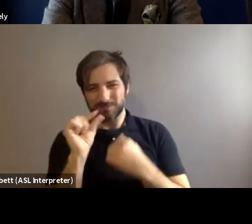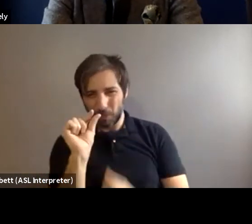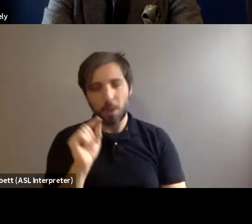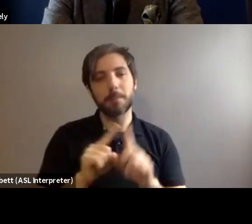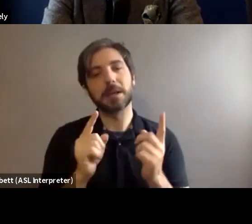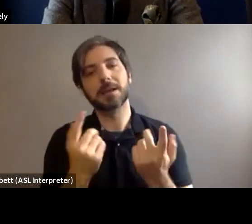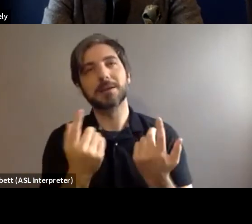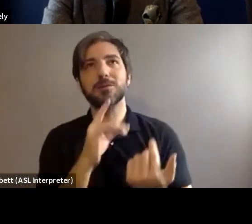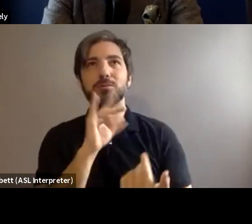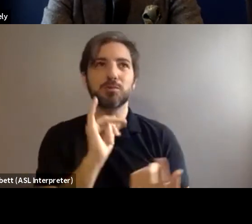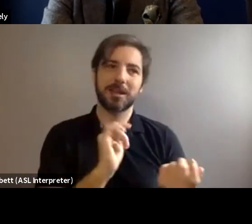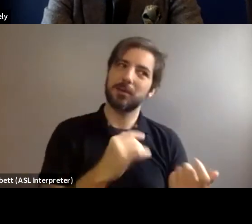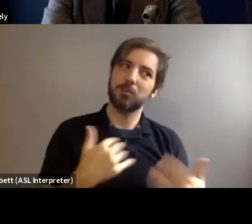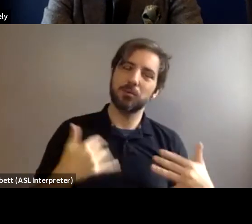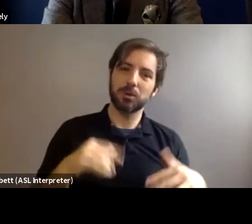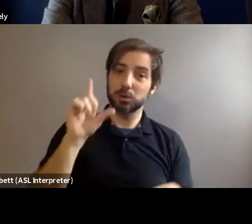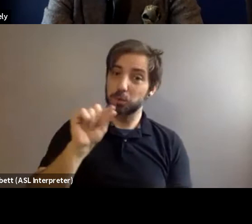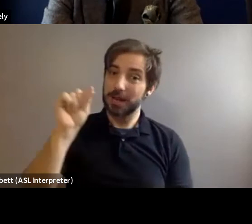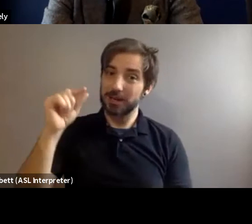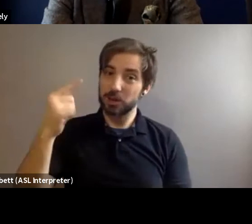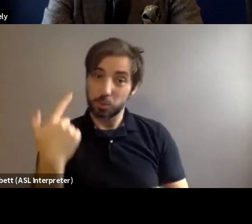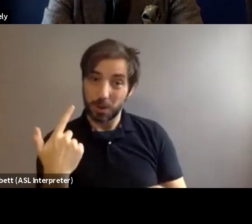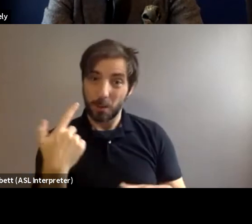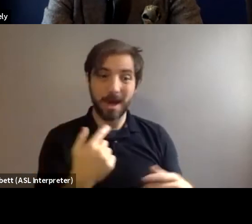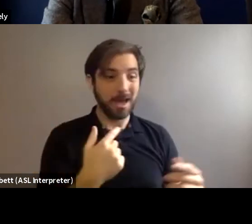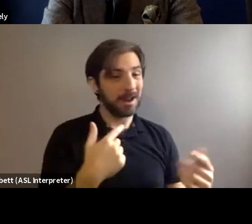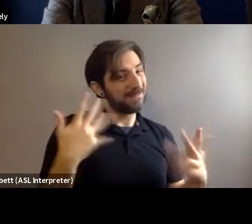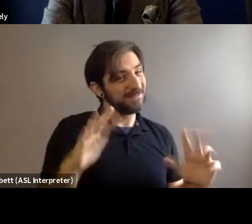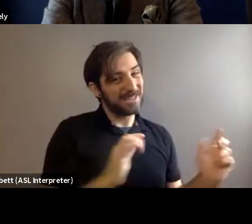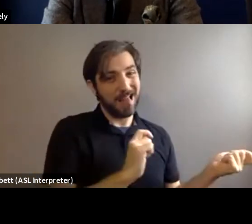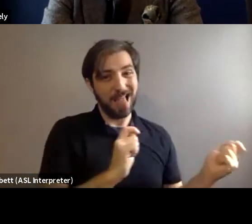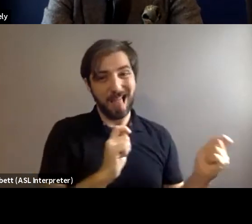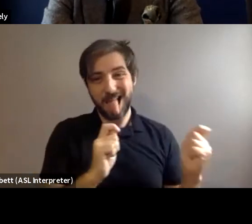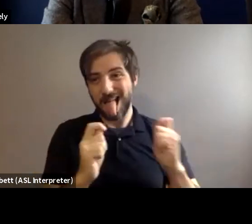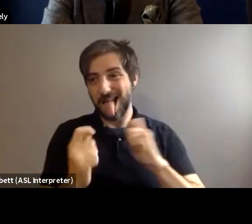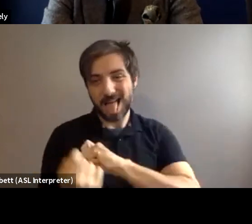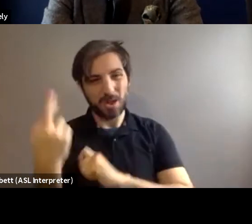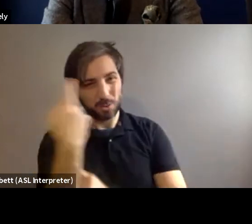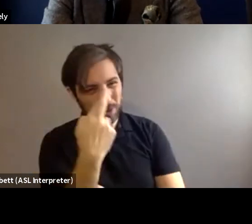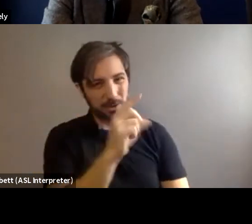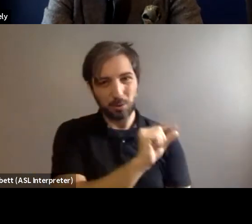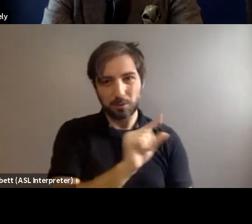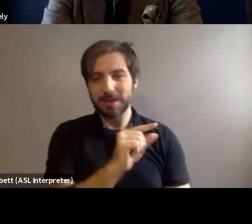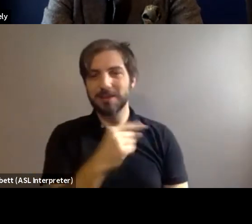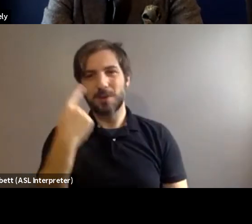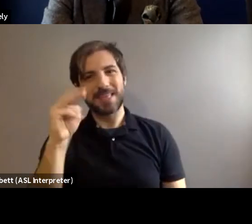shifted in in 2021 so i think megan i think you'll have a job for a while